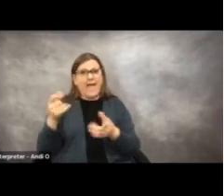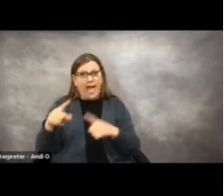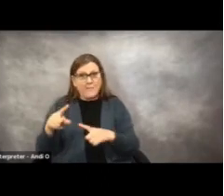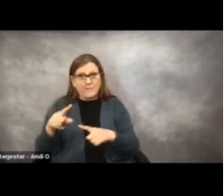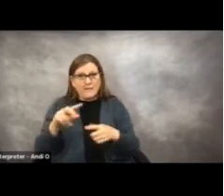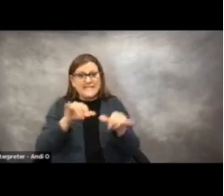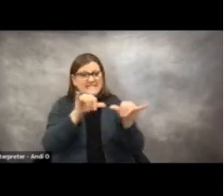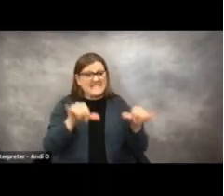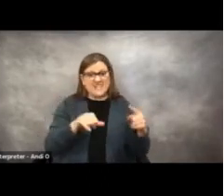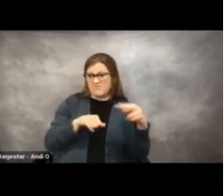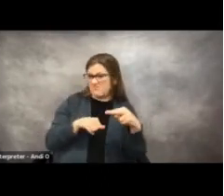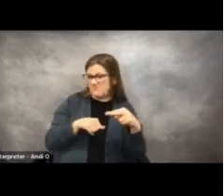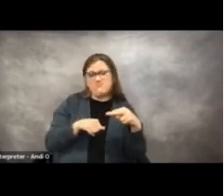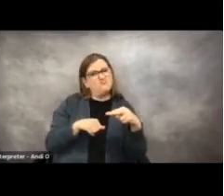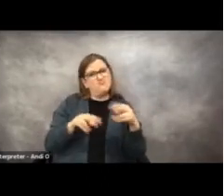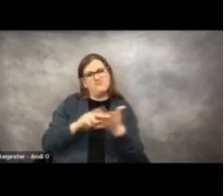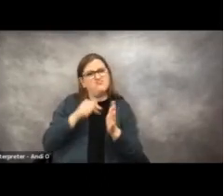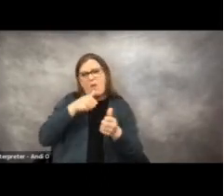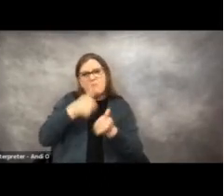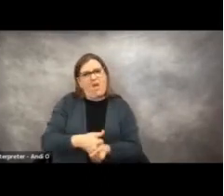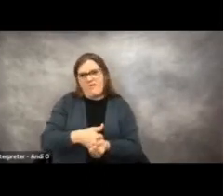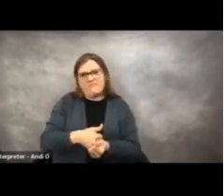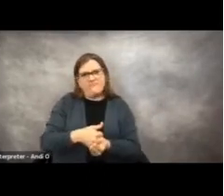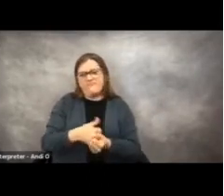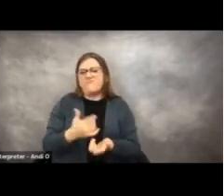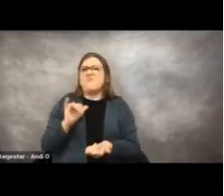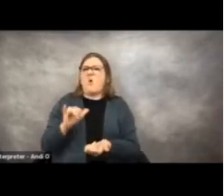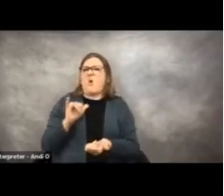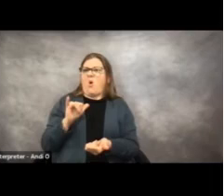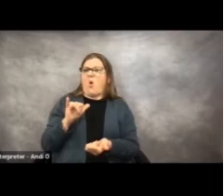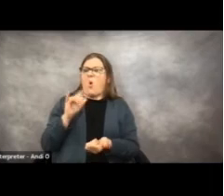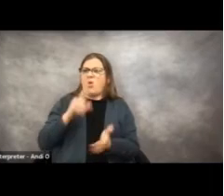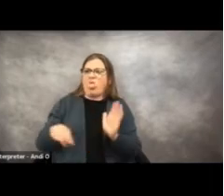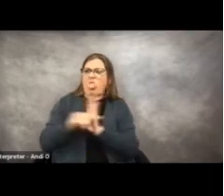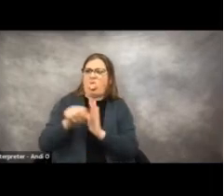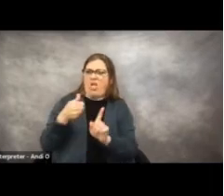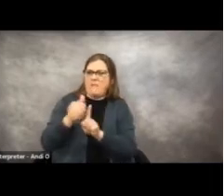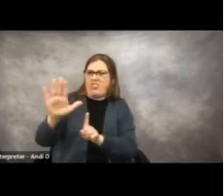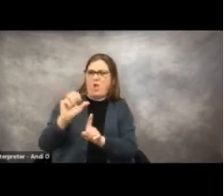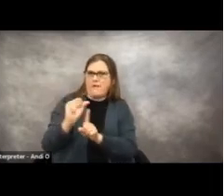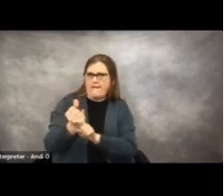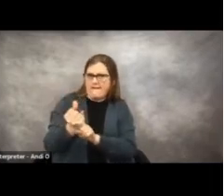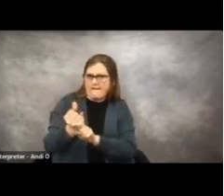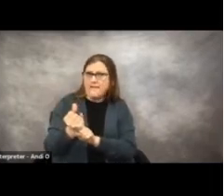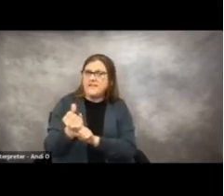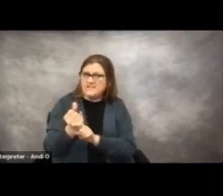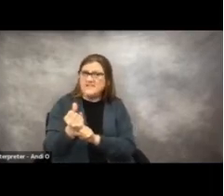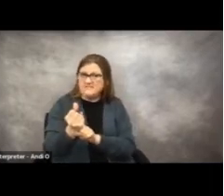compliance, which I just mentioned, can have a devastating impact all the way up to and including the loss of